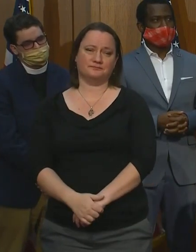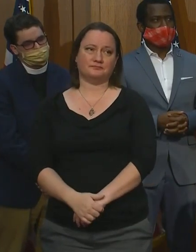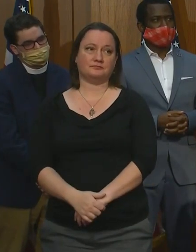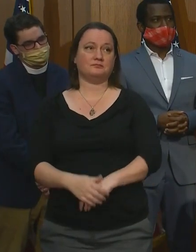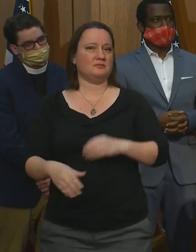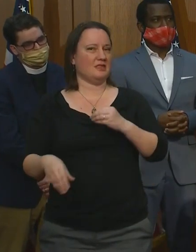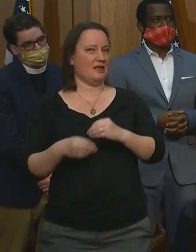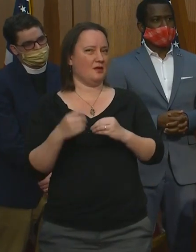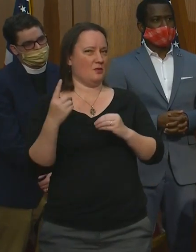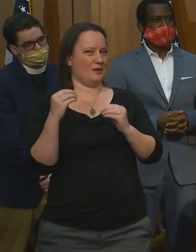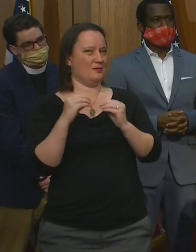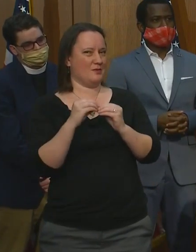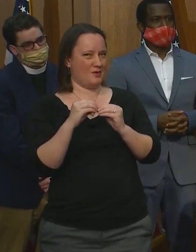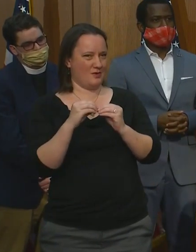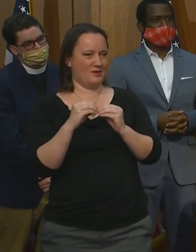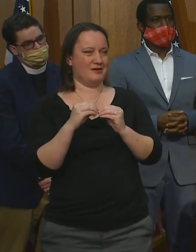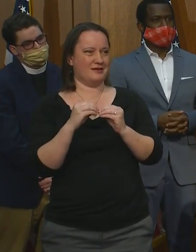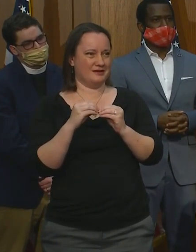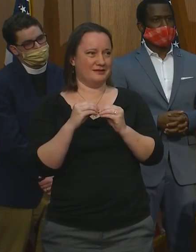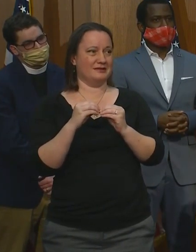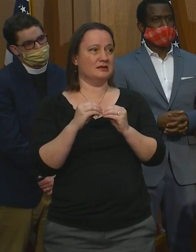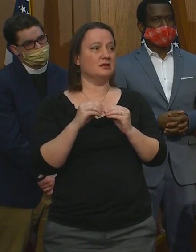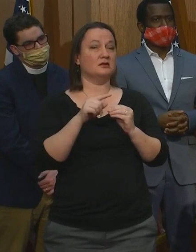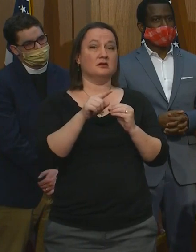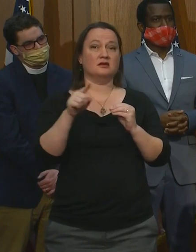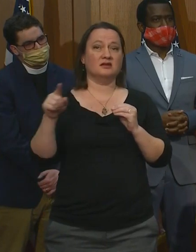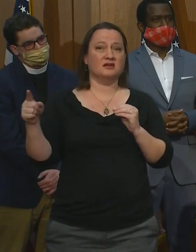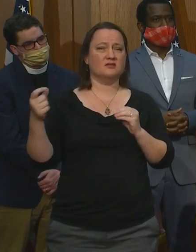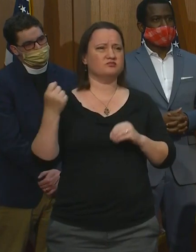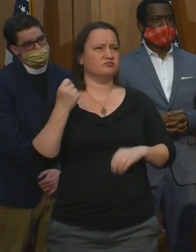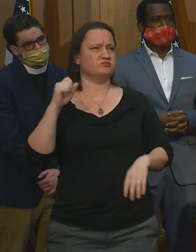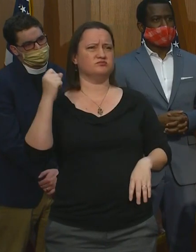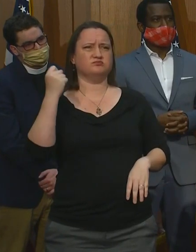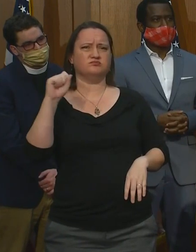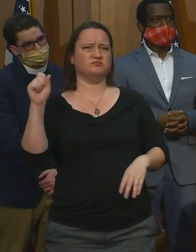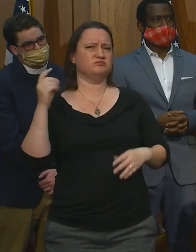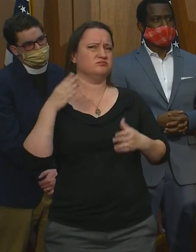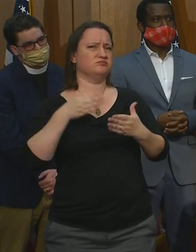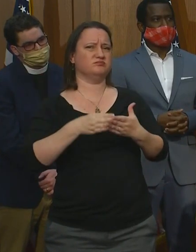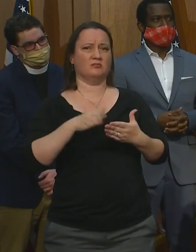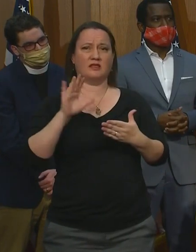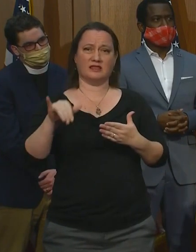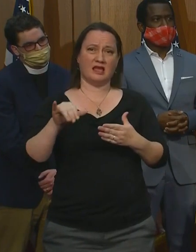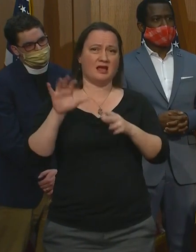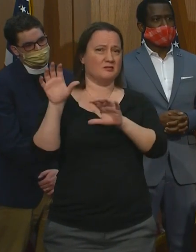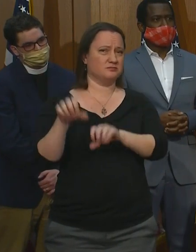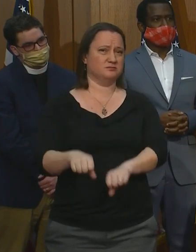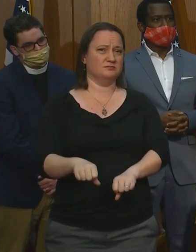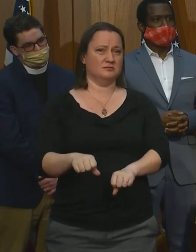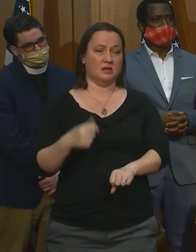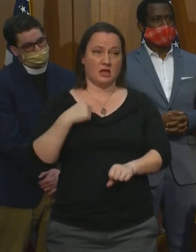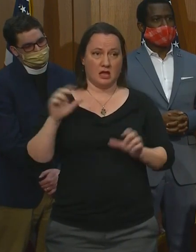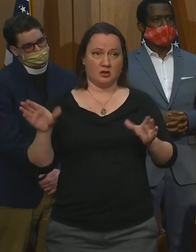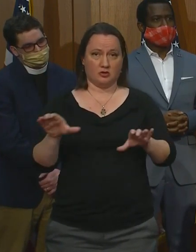PROUD. AND I'D LIKE TO ADD ONE MORE THING. FOR ALL THOSE WHO